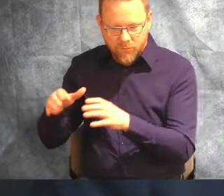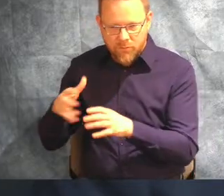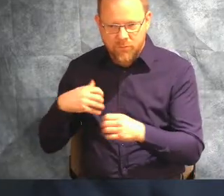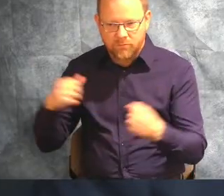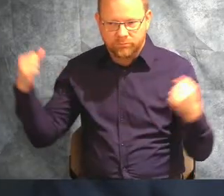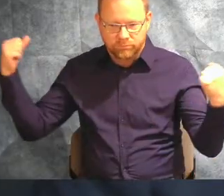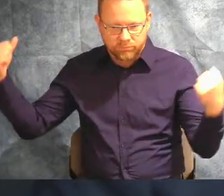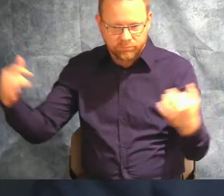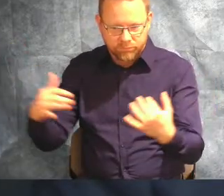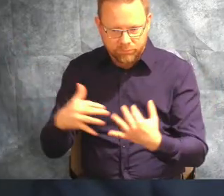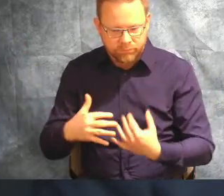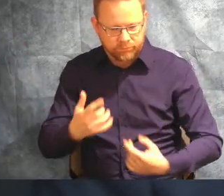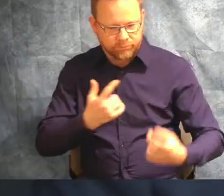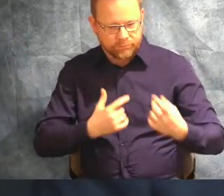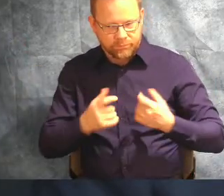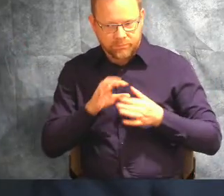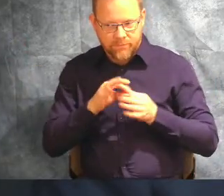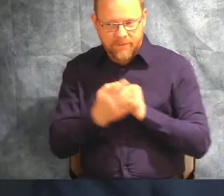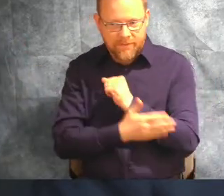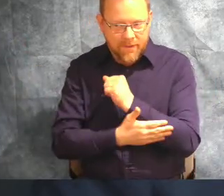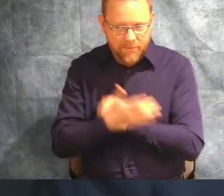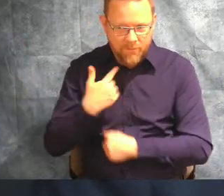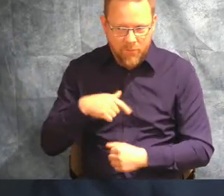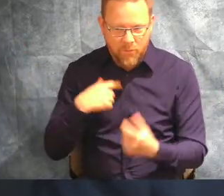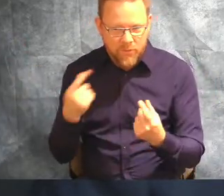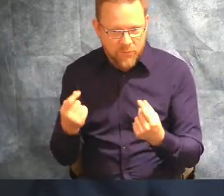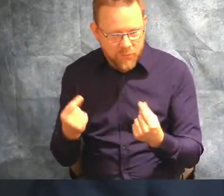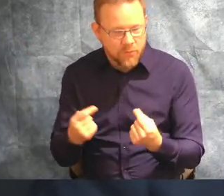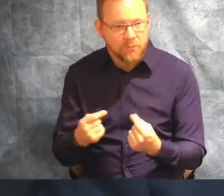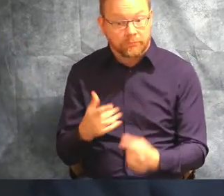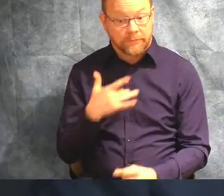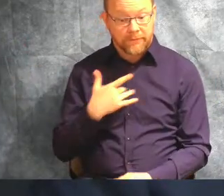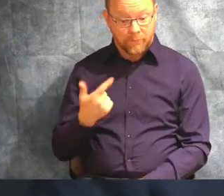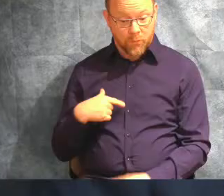was very happy to go over and talk a little bit about generally what we do and also talk a little